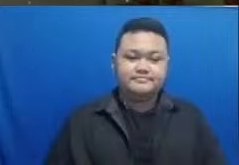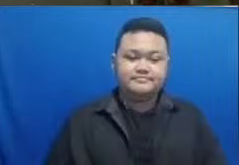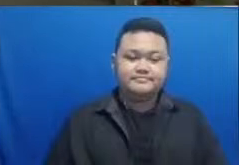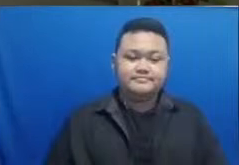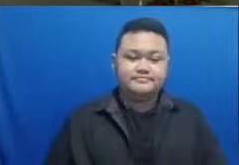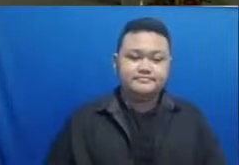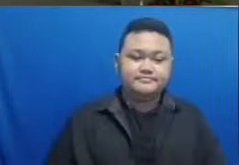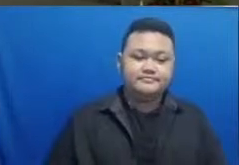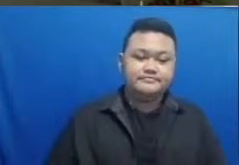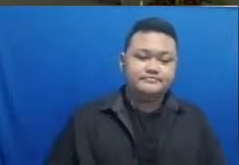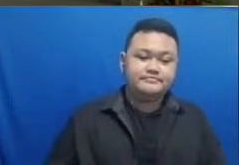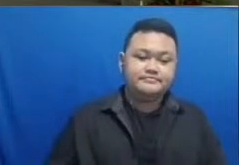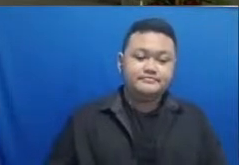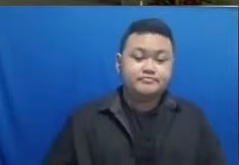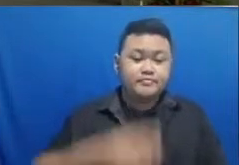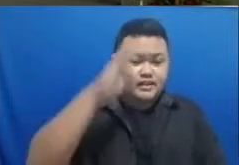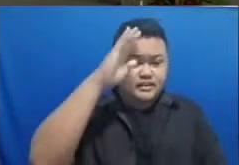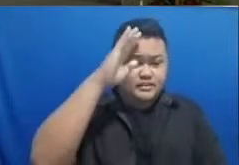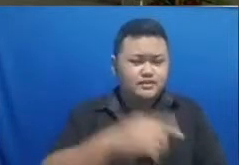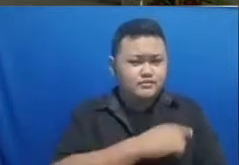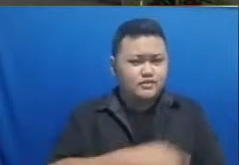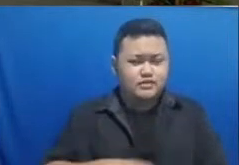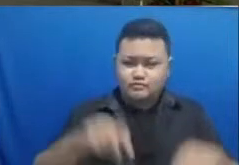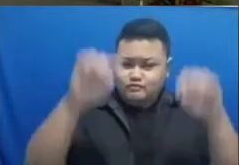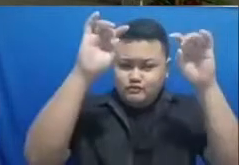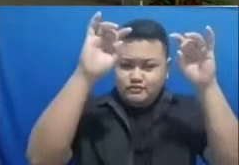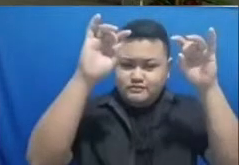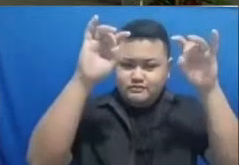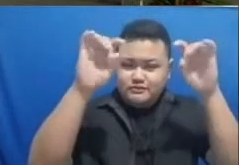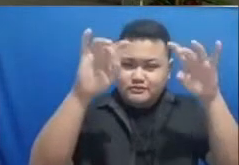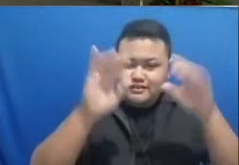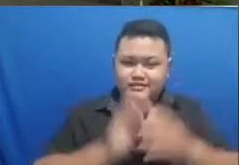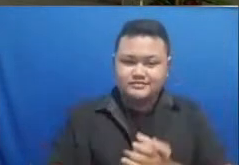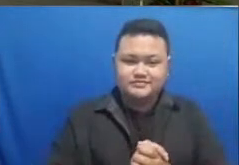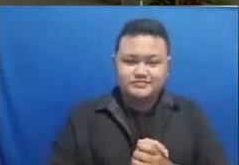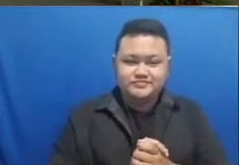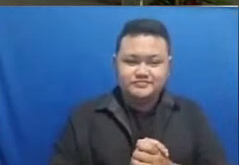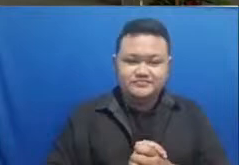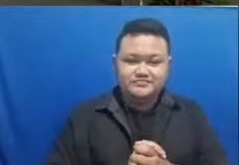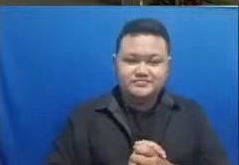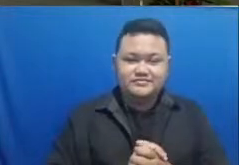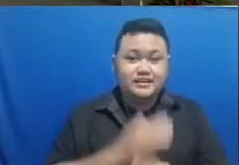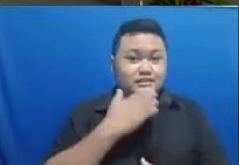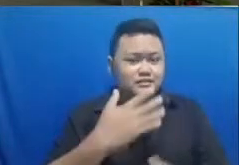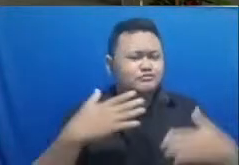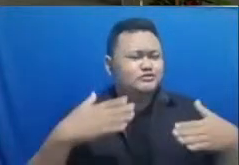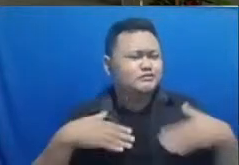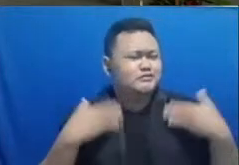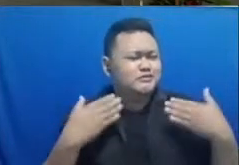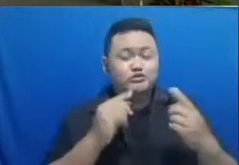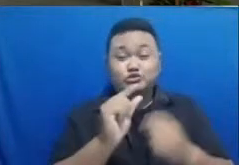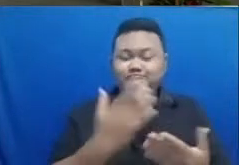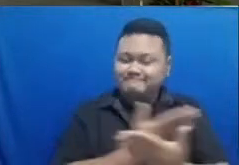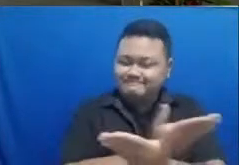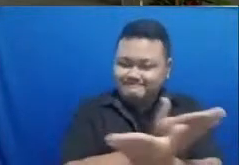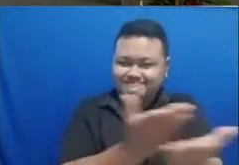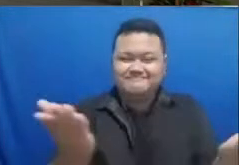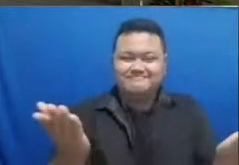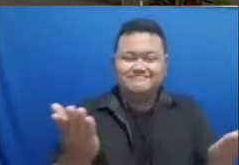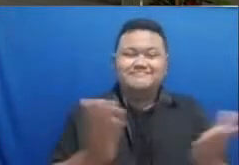Hi assalamualaikum warahmatullahi wabarakatuh greetings to all of us ladies and gentlemen